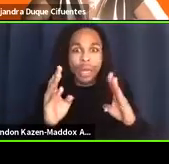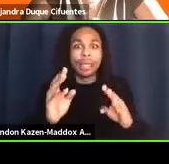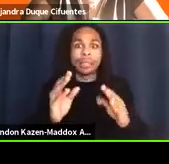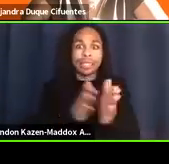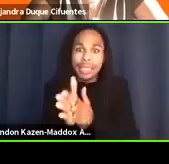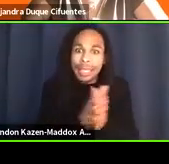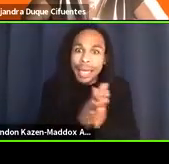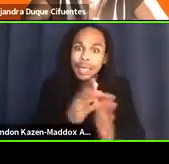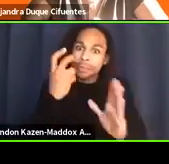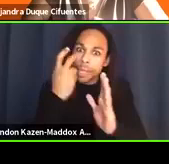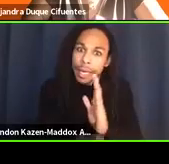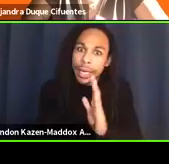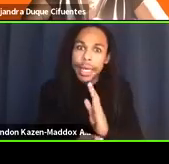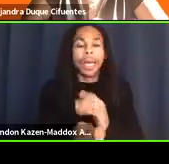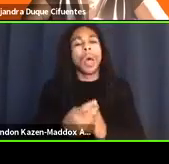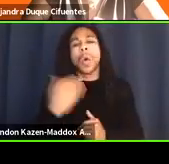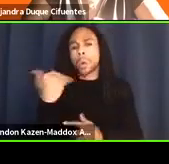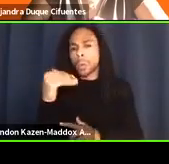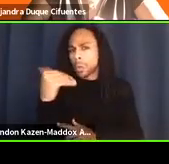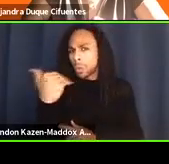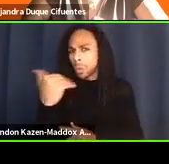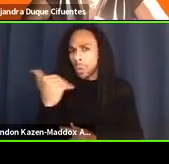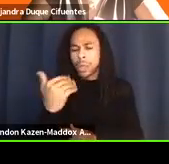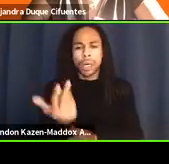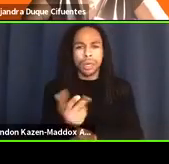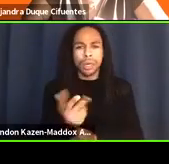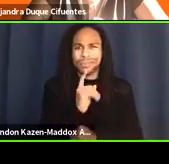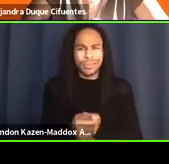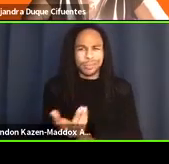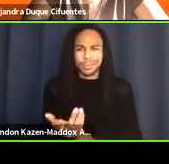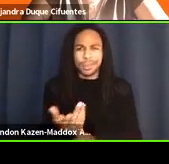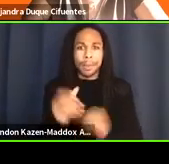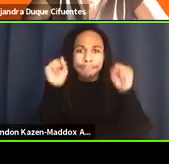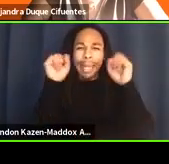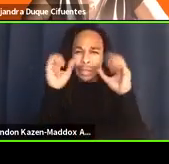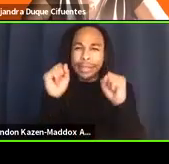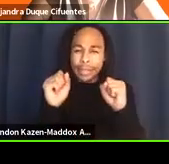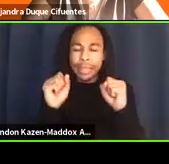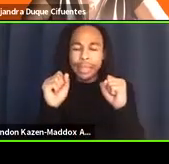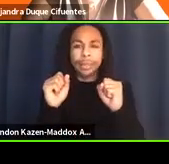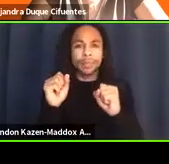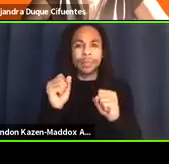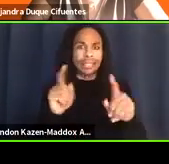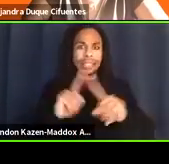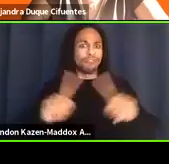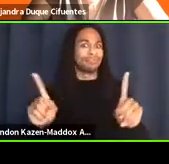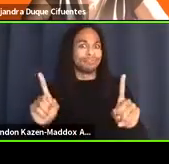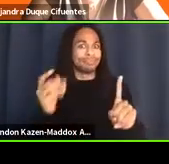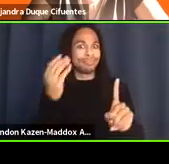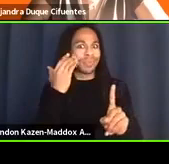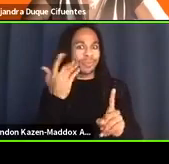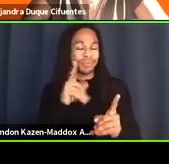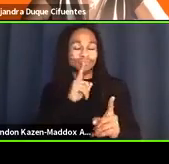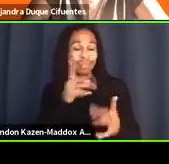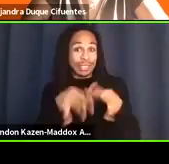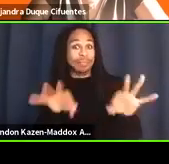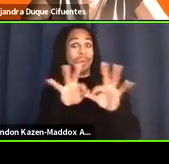Doing the warmups and choreographing with his classmates that is when he gets excited